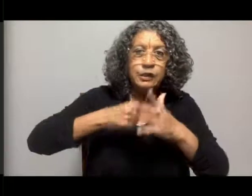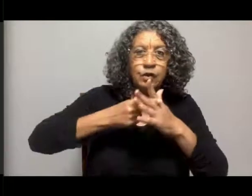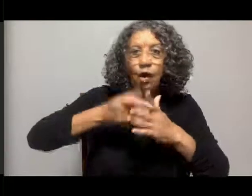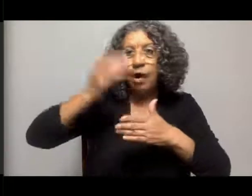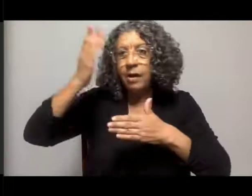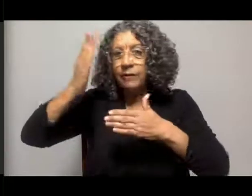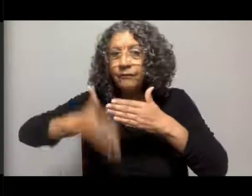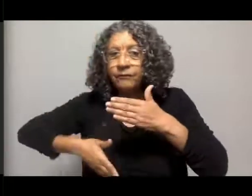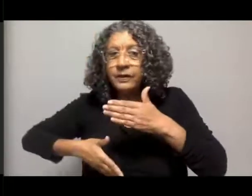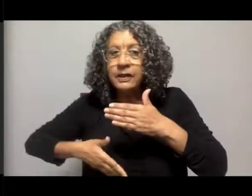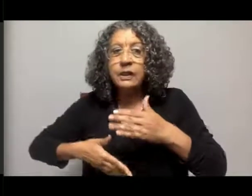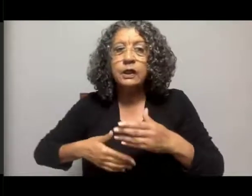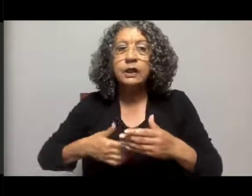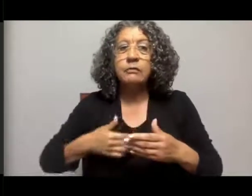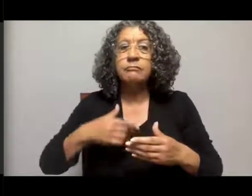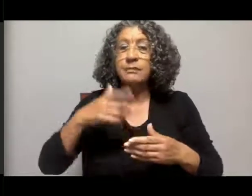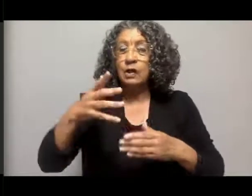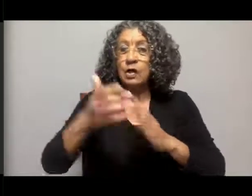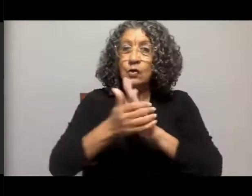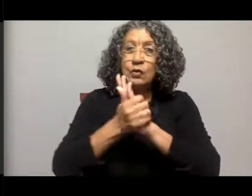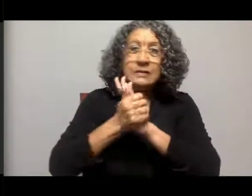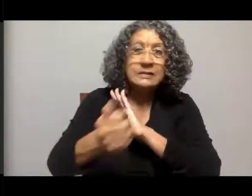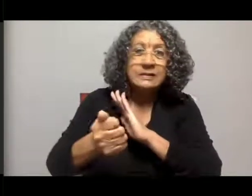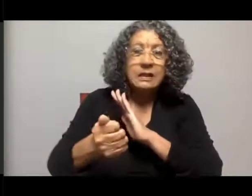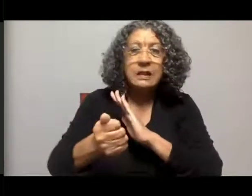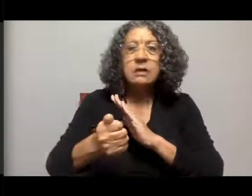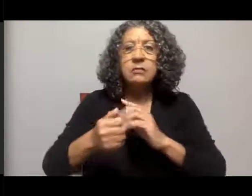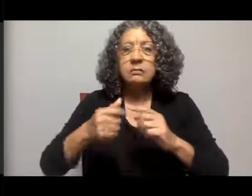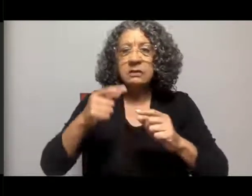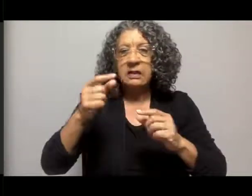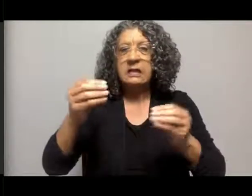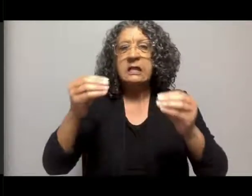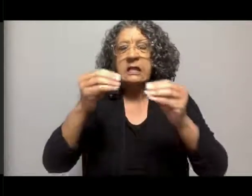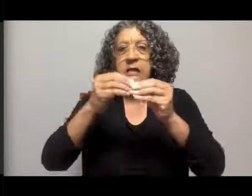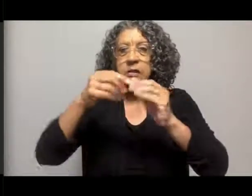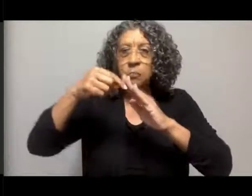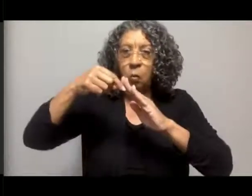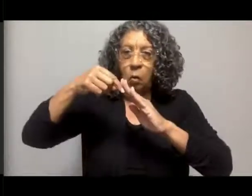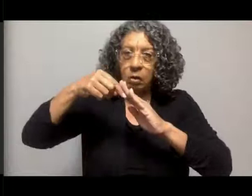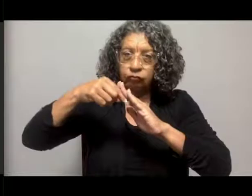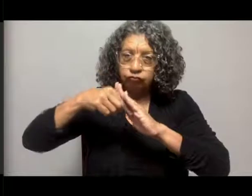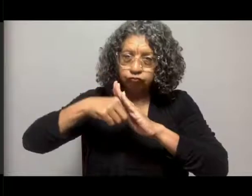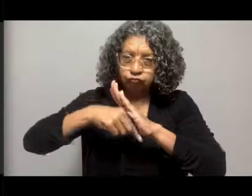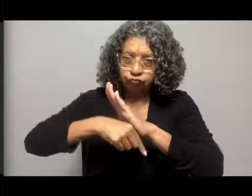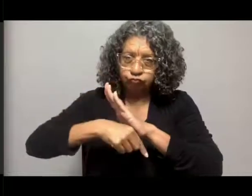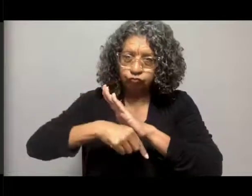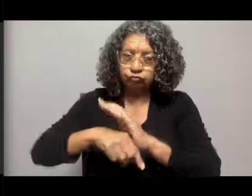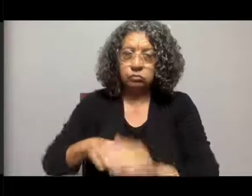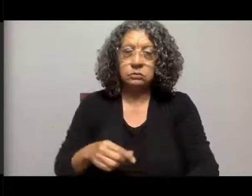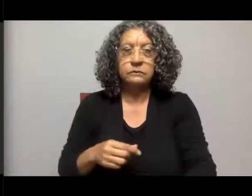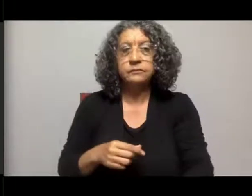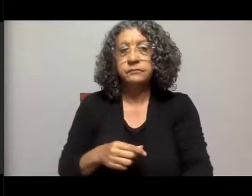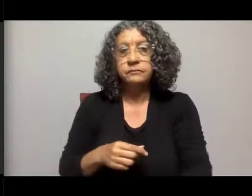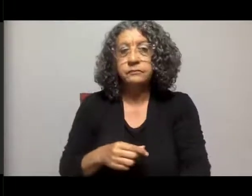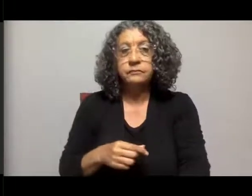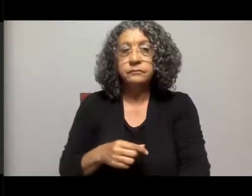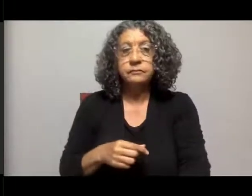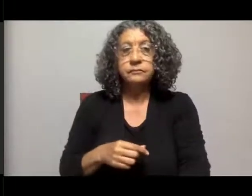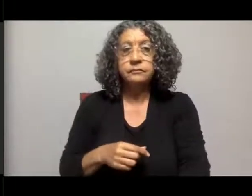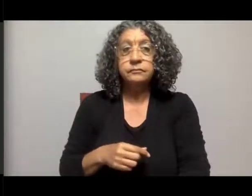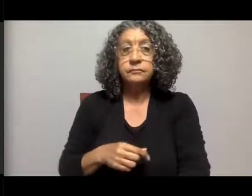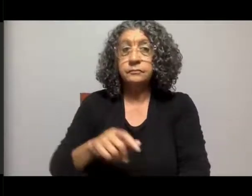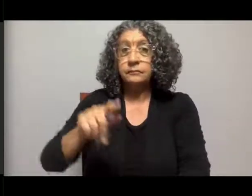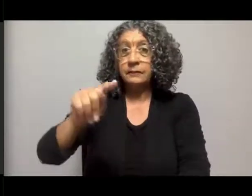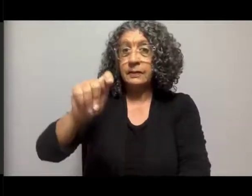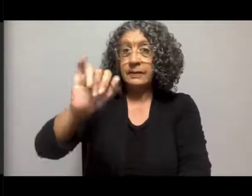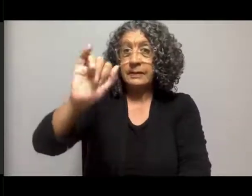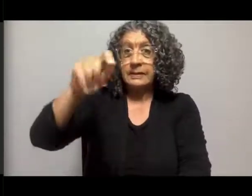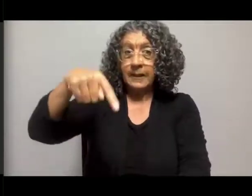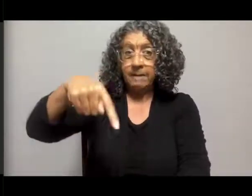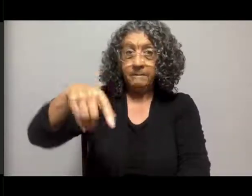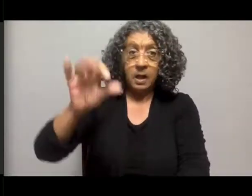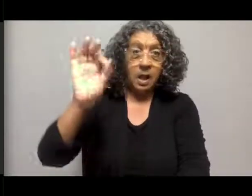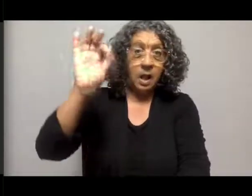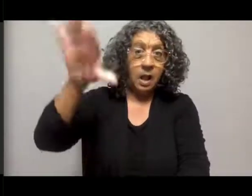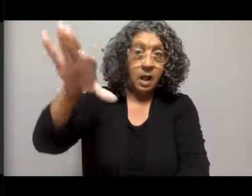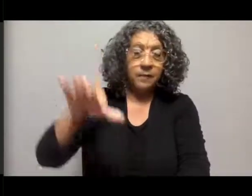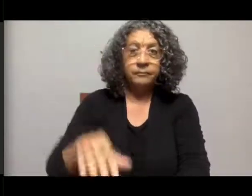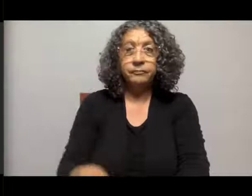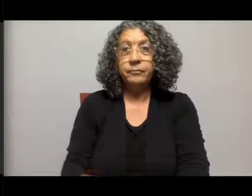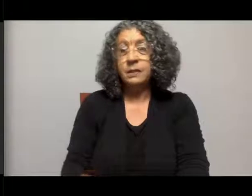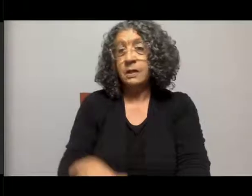the date you started and finished, your skills, it's more detailed for sure.